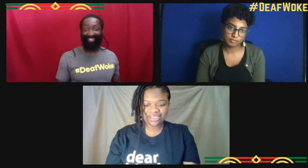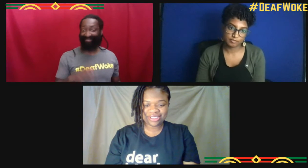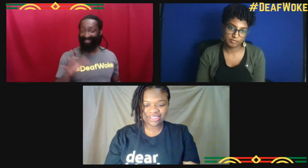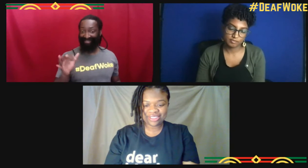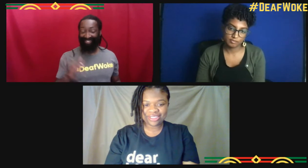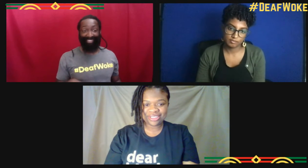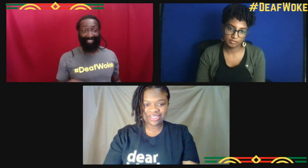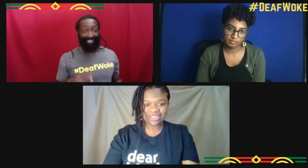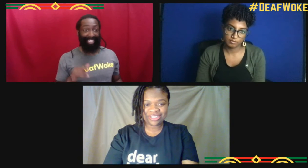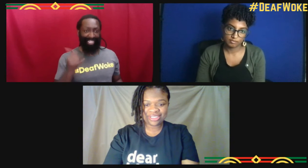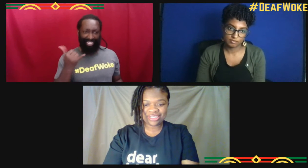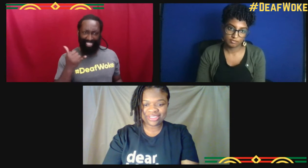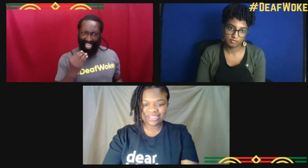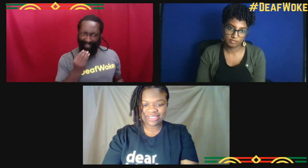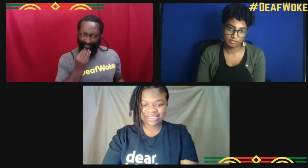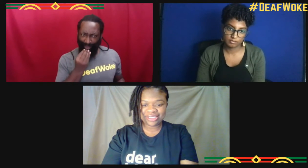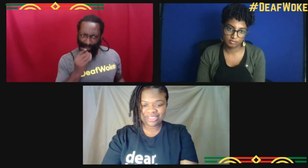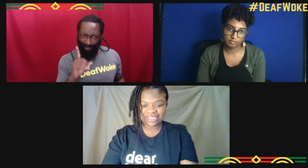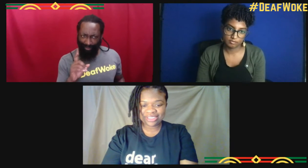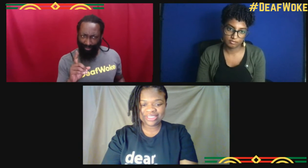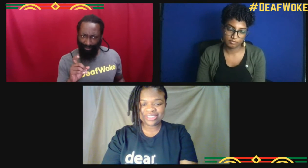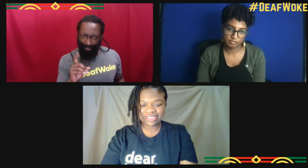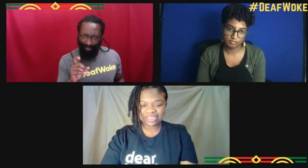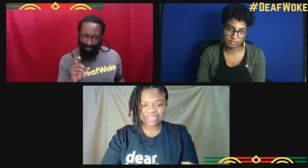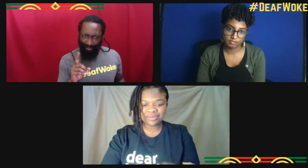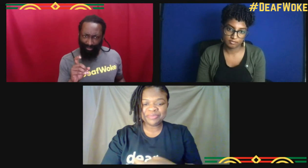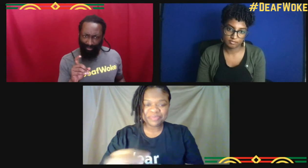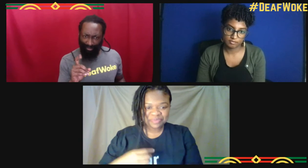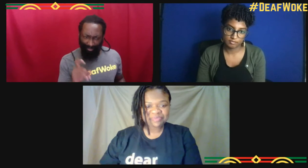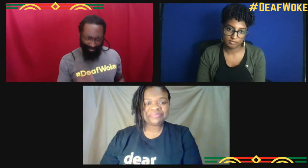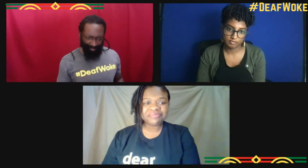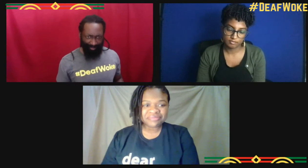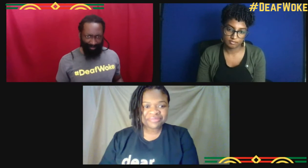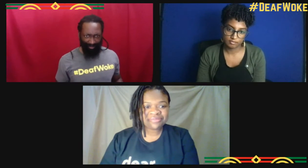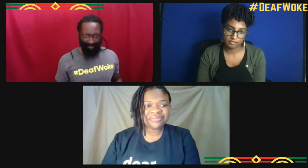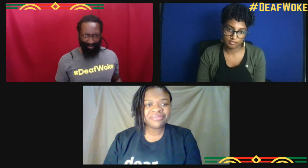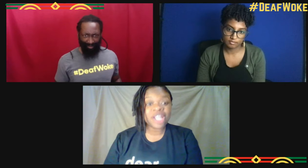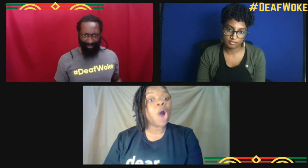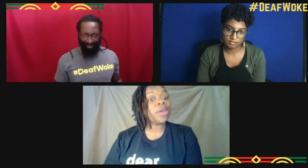I did see people in yellow outfits. I saw a yellow food, yeah?